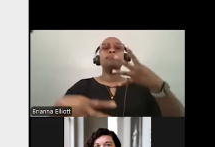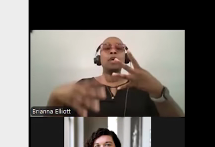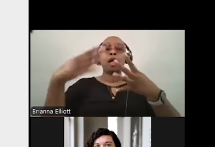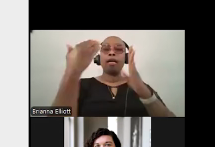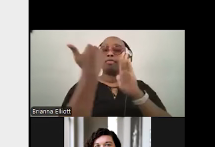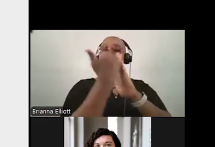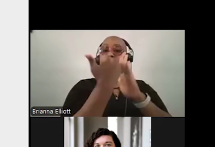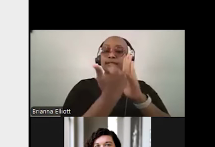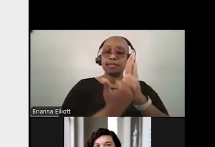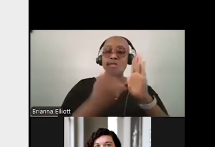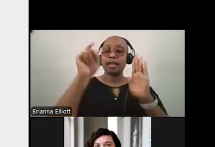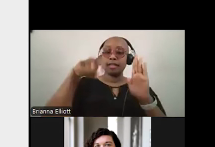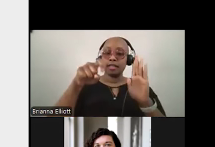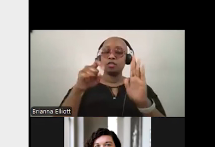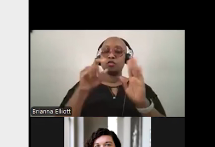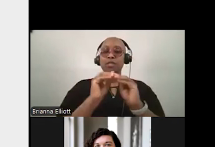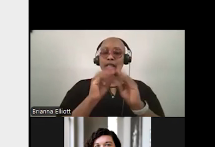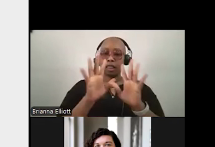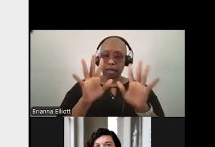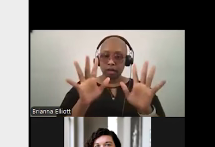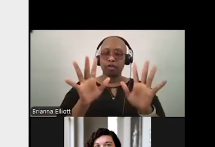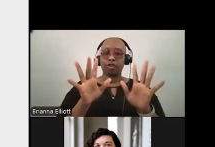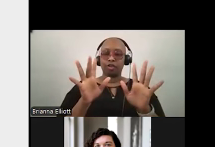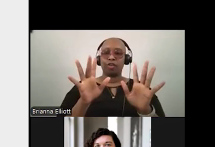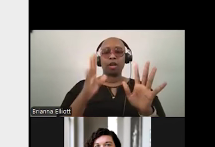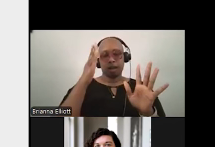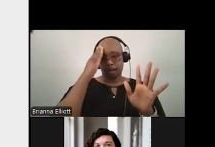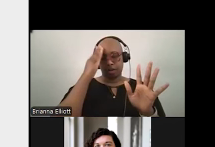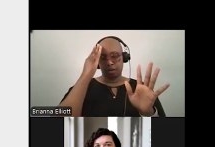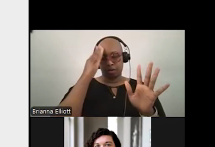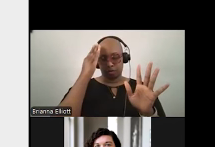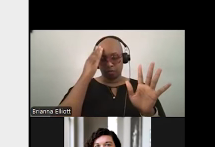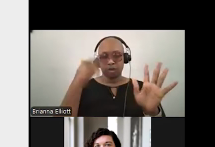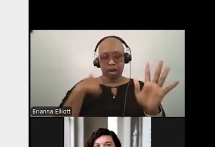without surrounding text. I know I've done this a million times too, right? You copy